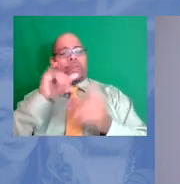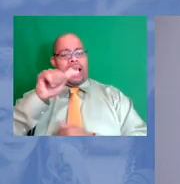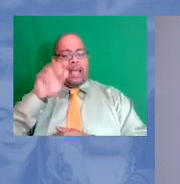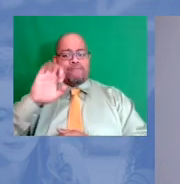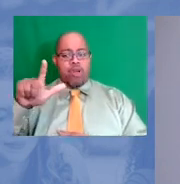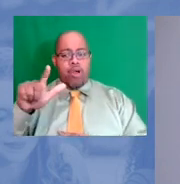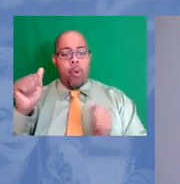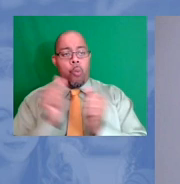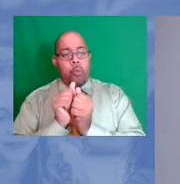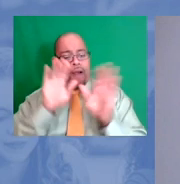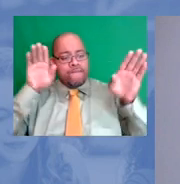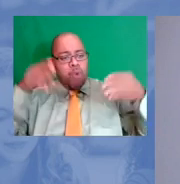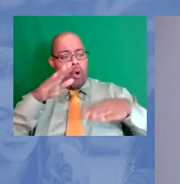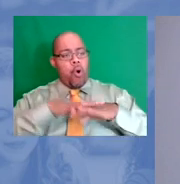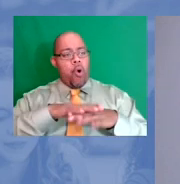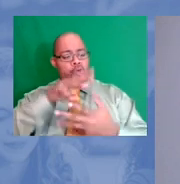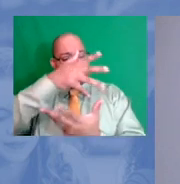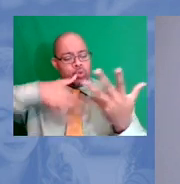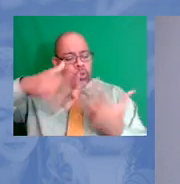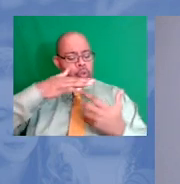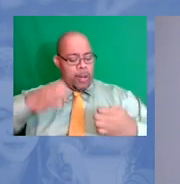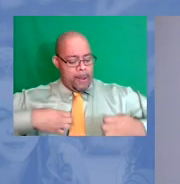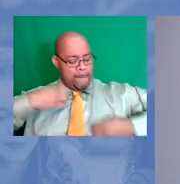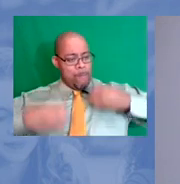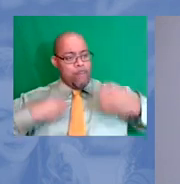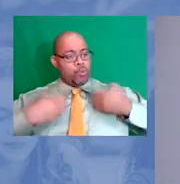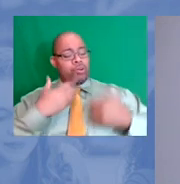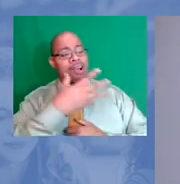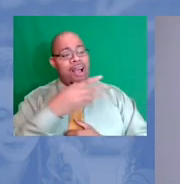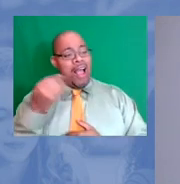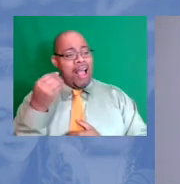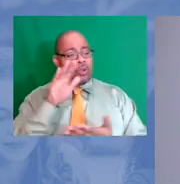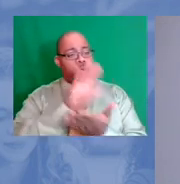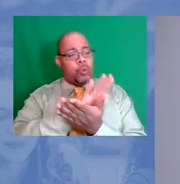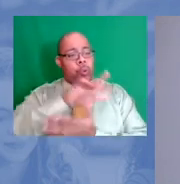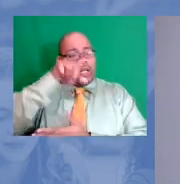ON THE SOCIAL, EMOTIONAL, AND ACADEMIC NEEDS OF THE WHOLE STUDENT.